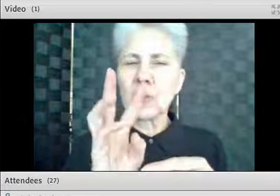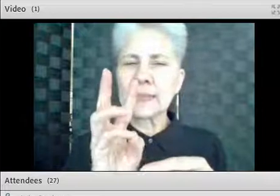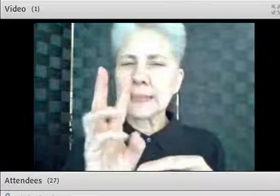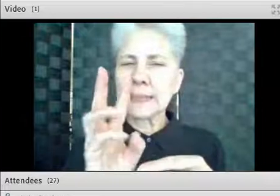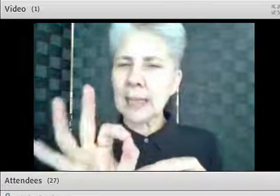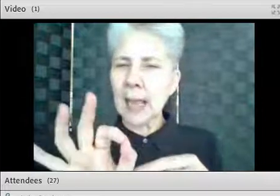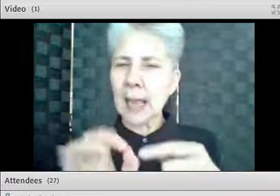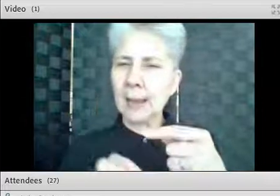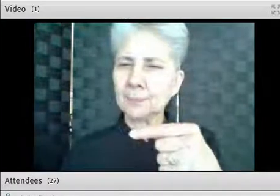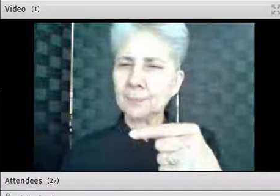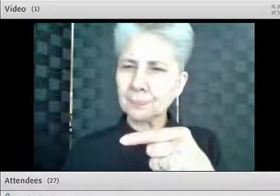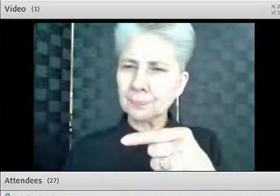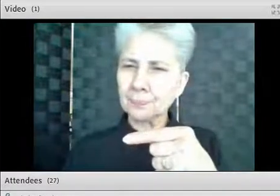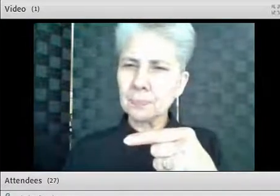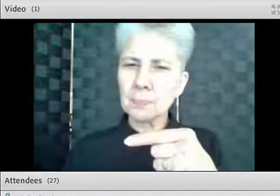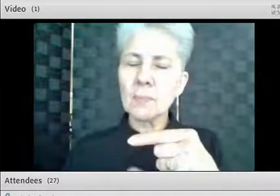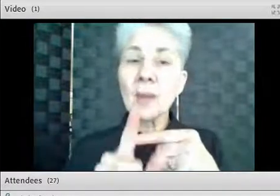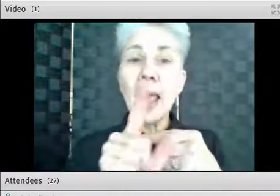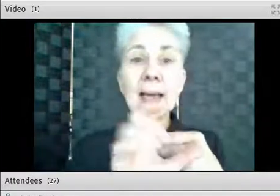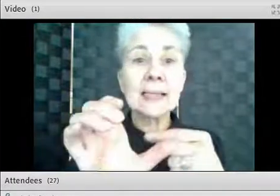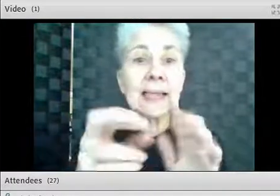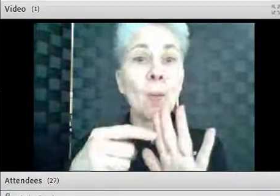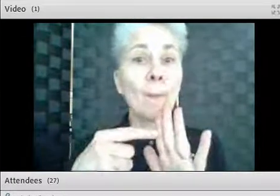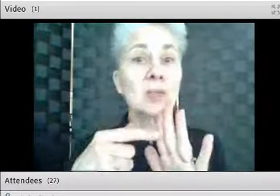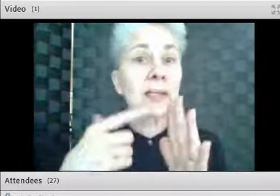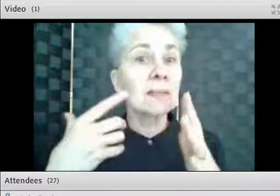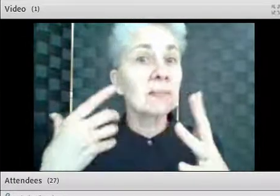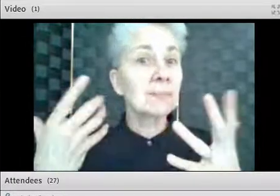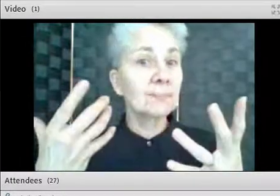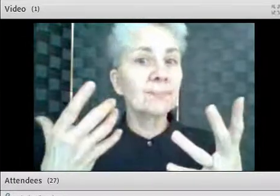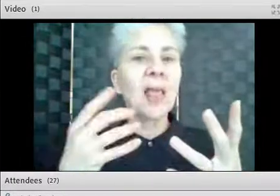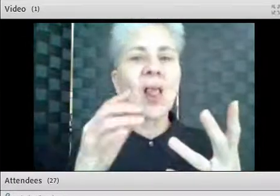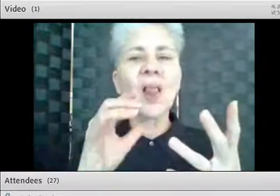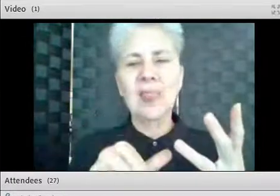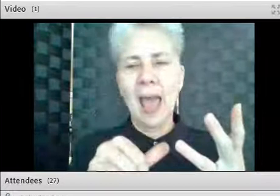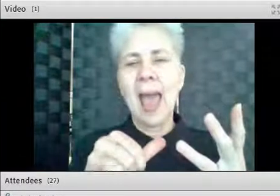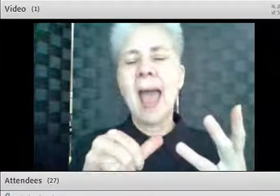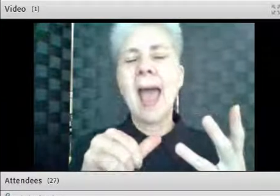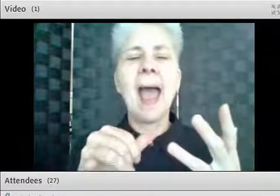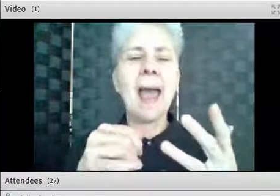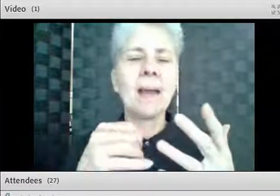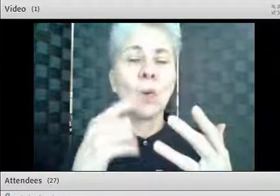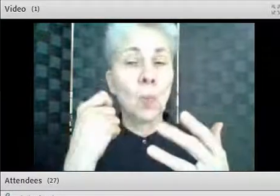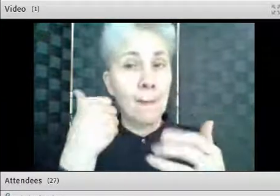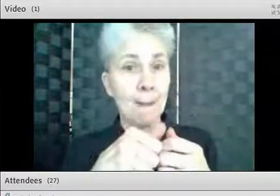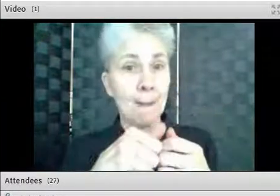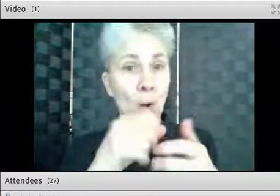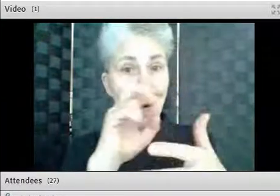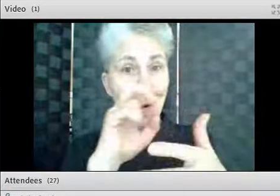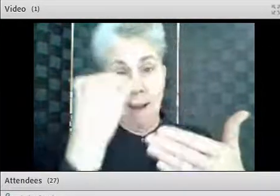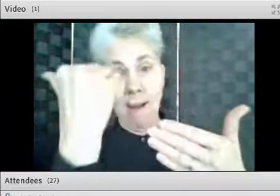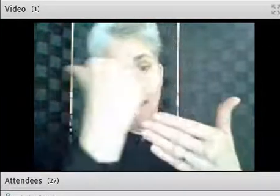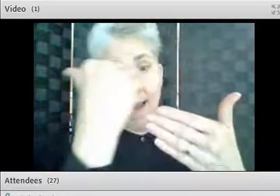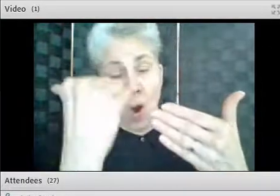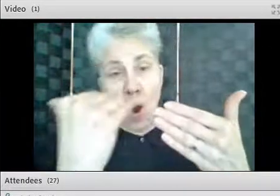an LCC which represents in this case -- Remember, it's hierarchical, this system. So it moves from kind of the broader category,